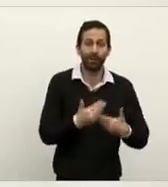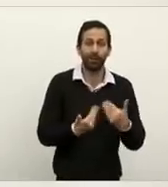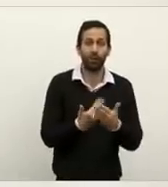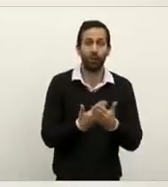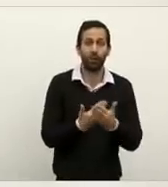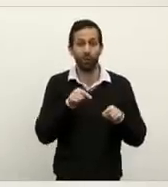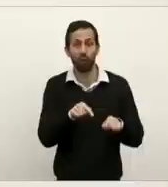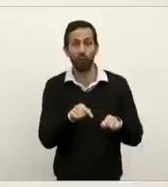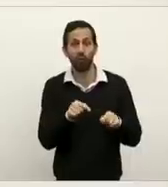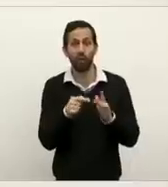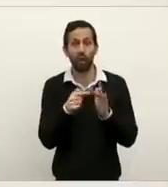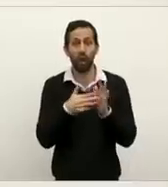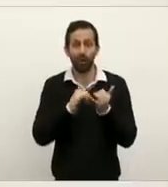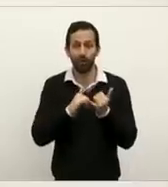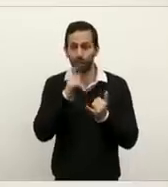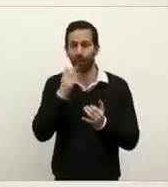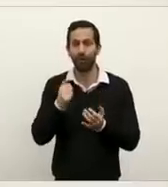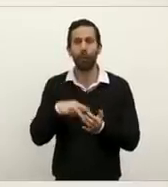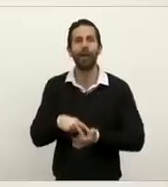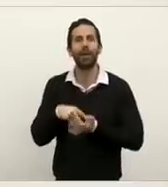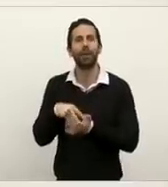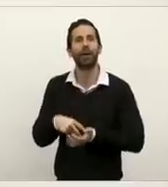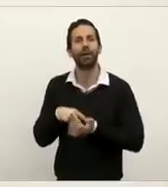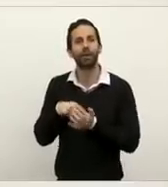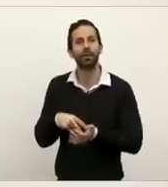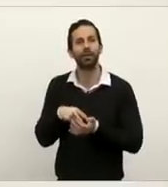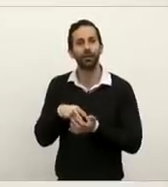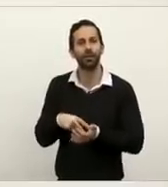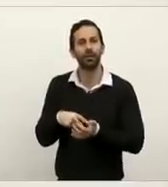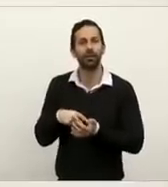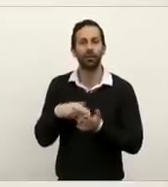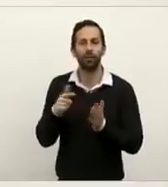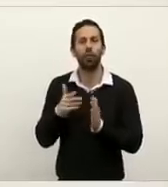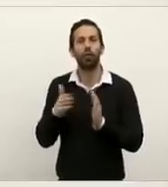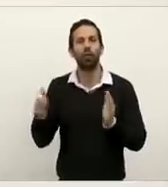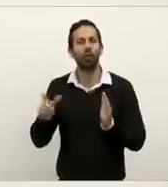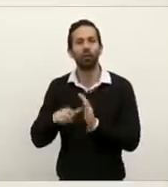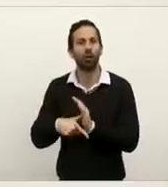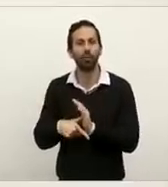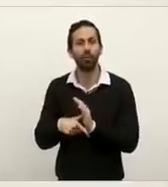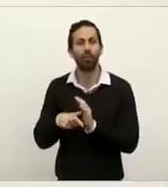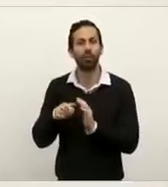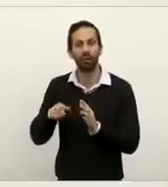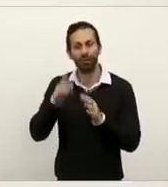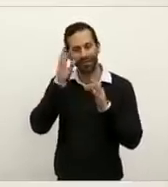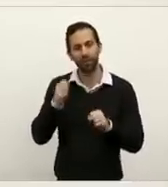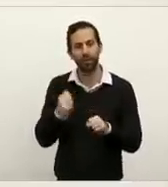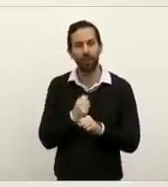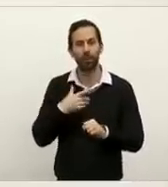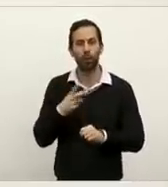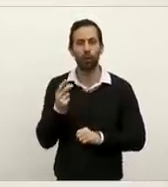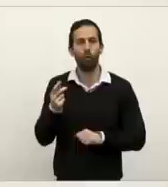that people have been waiting for unacceptably long times, and get those decisions made a lot quicker.